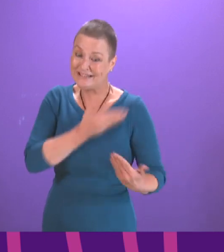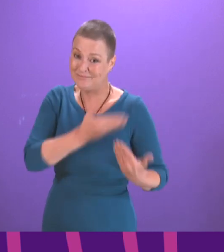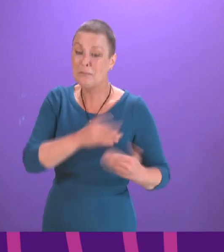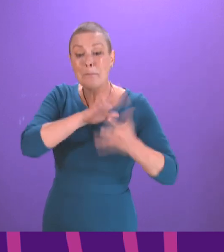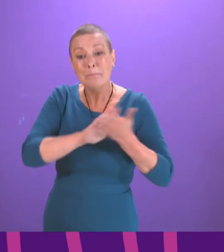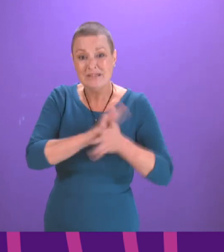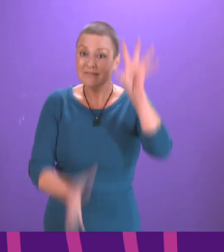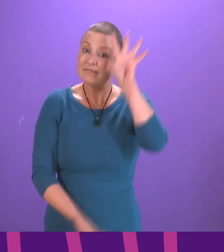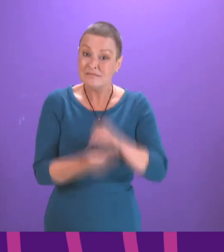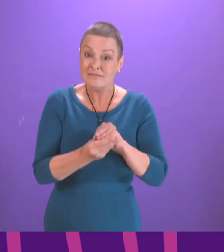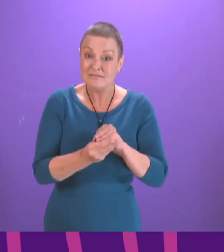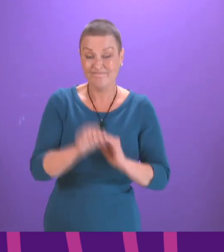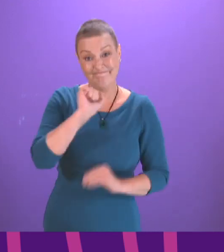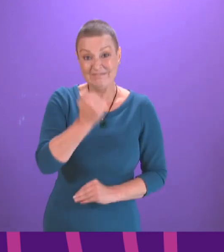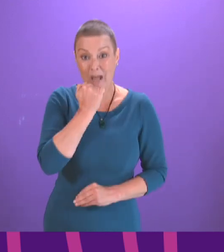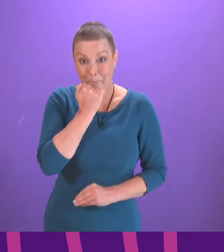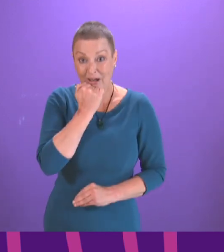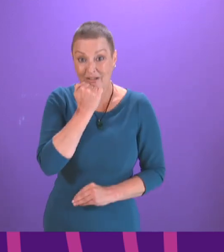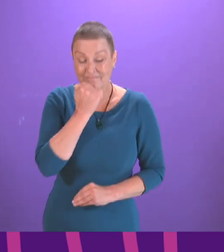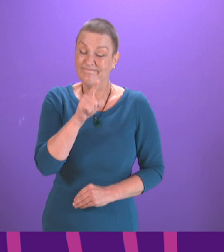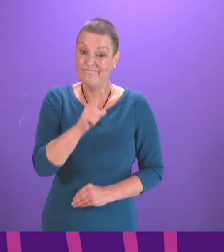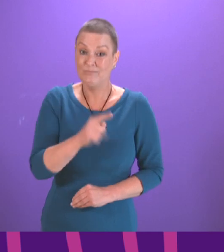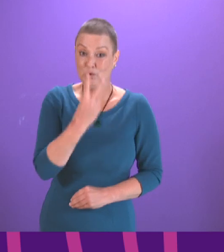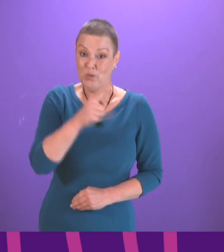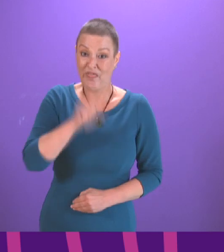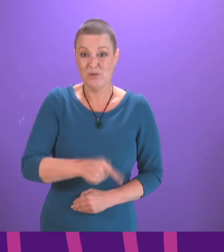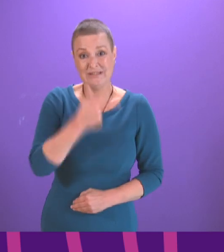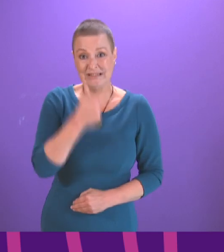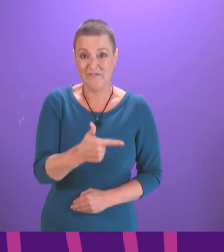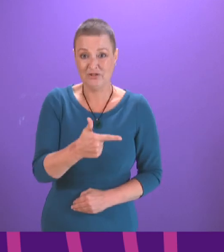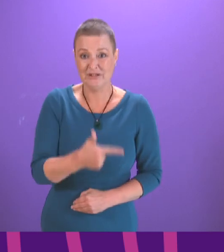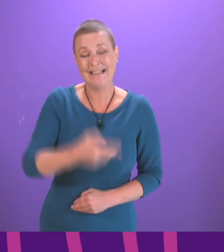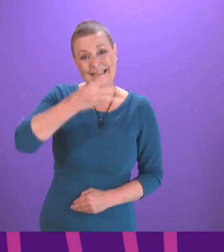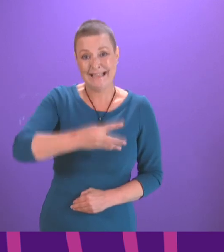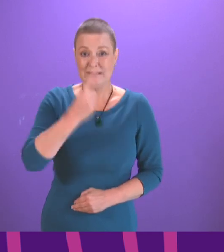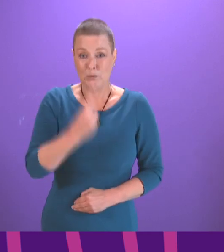total number of deaths, under the measure used in our daily figures, is now 2,791. Once